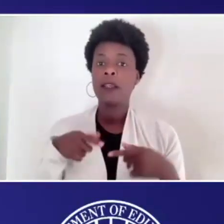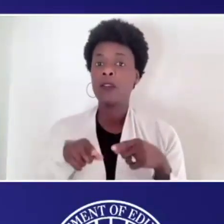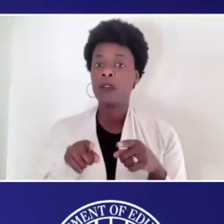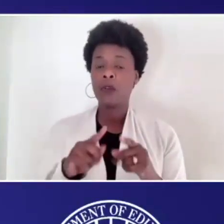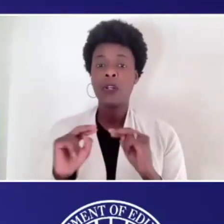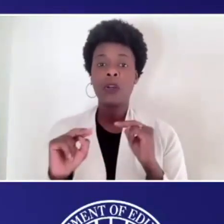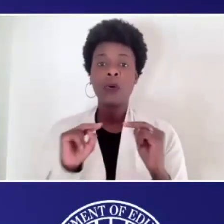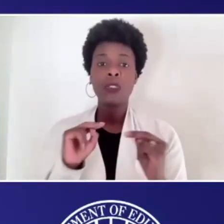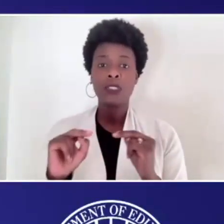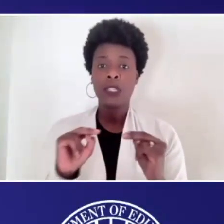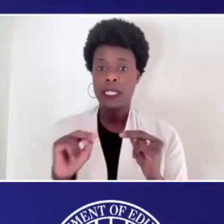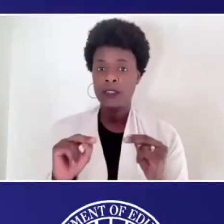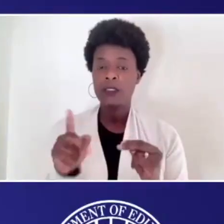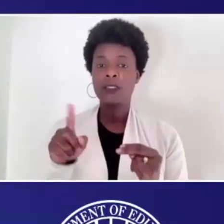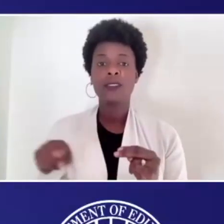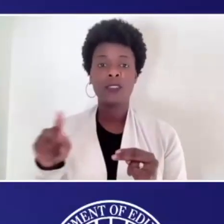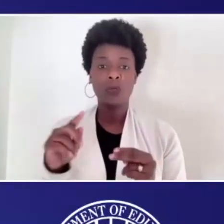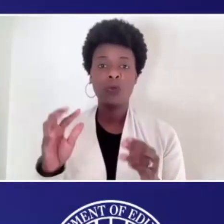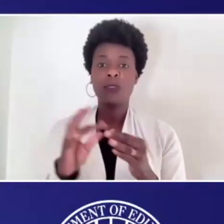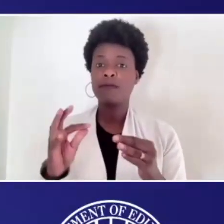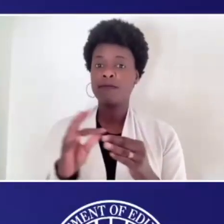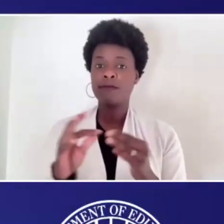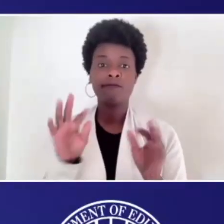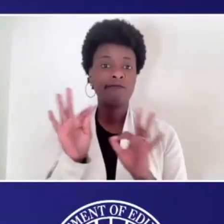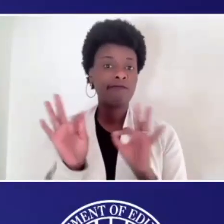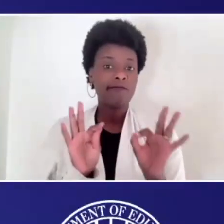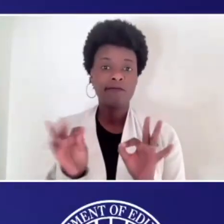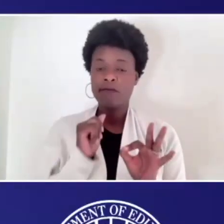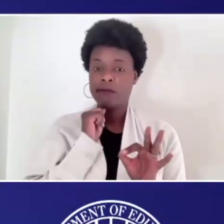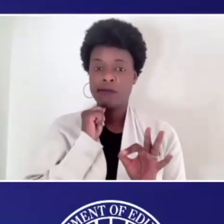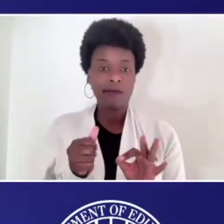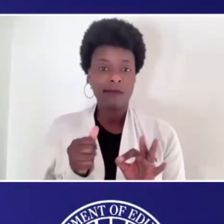that definition did not quite get us where